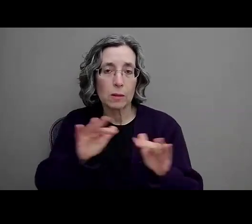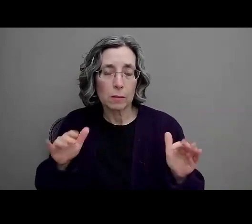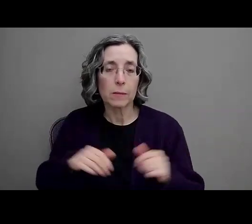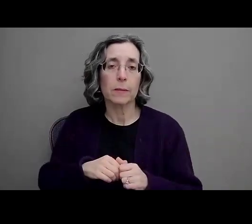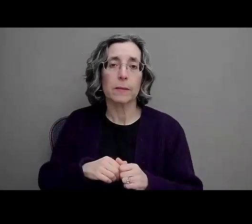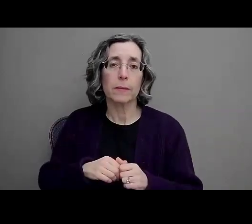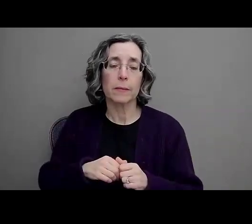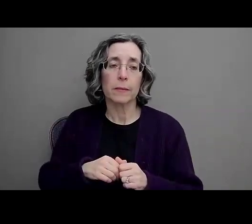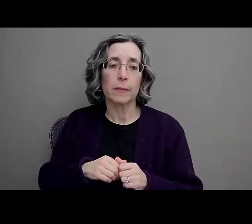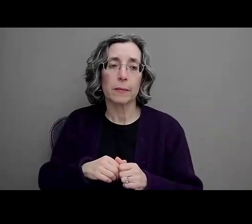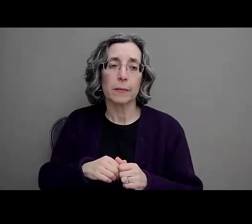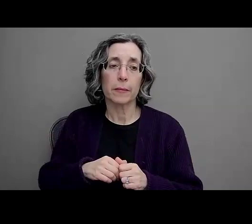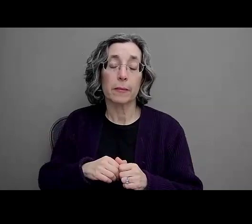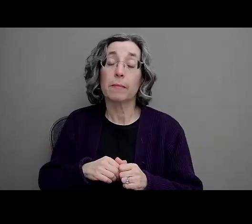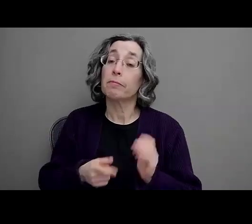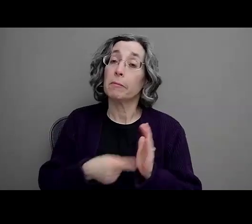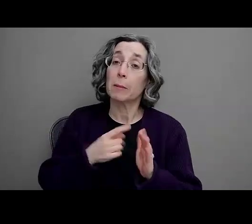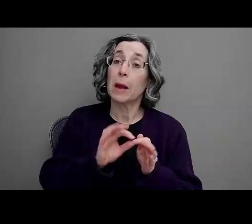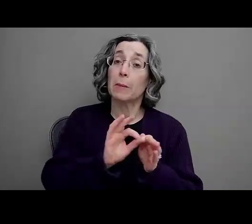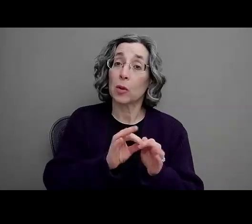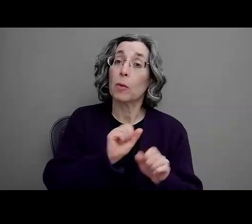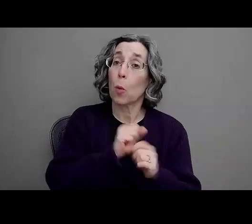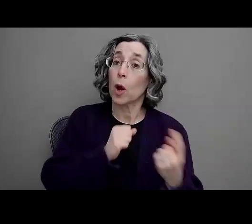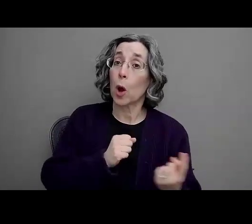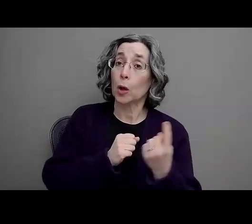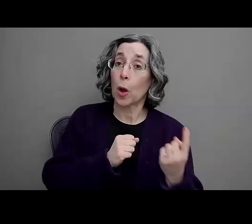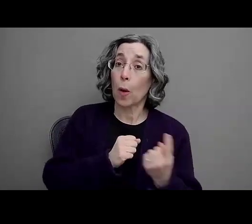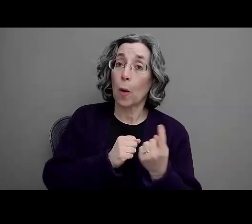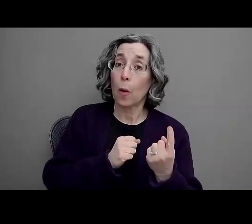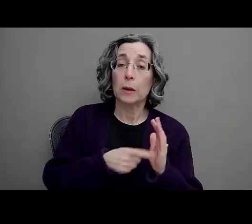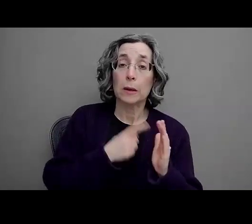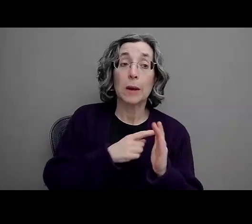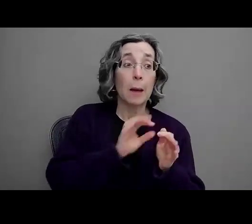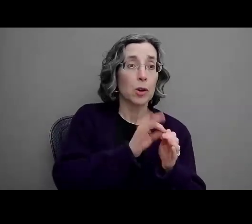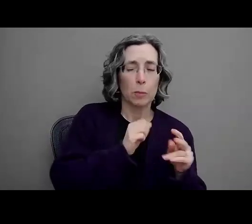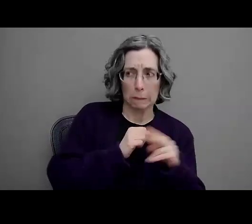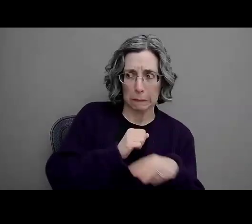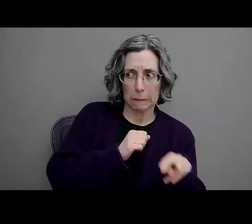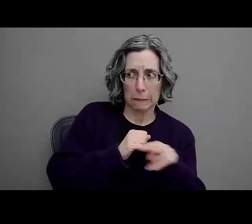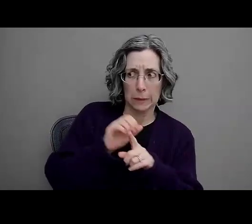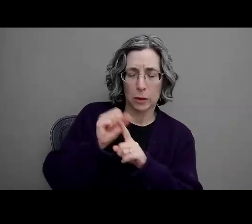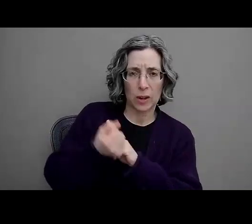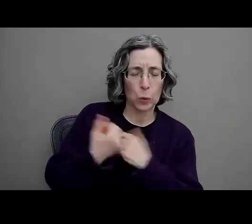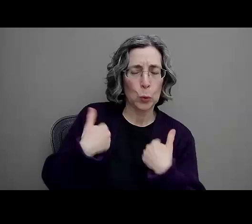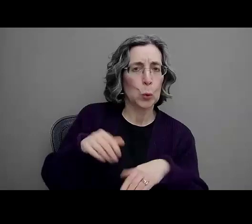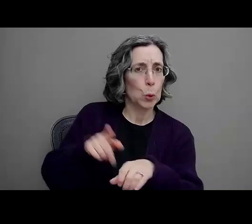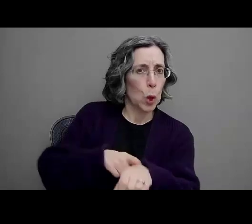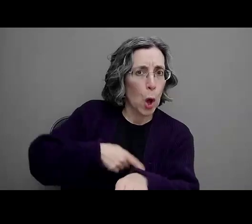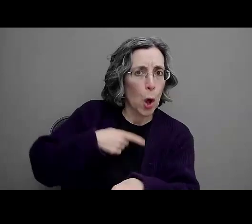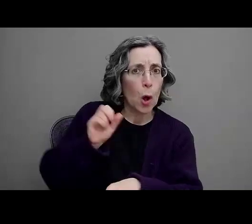but there are times when interpreters would say this assignment warrants bringing in a second interpreter because of